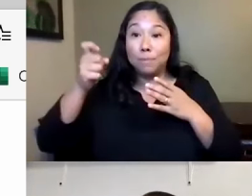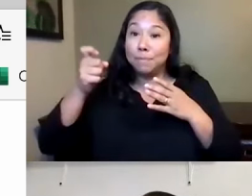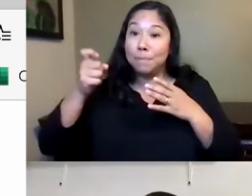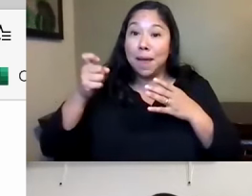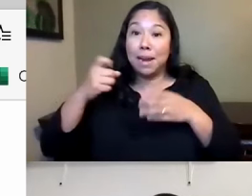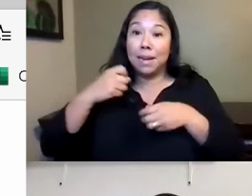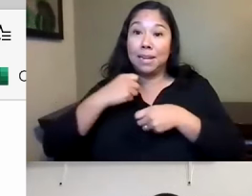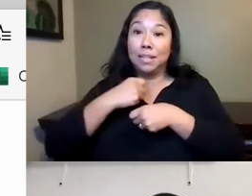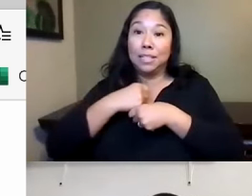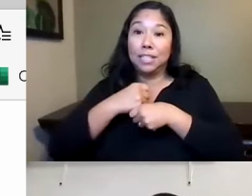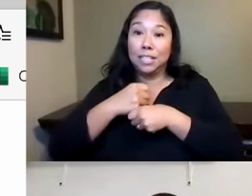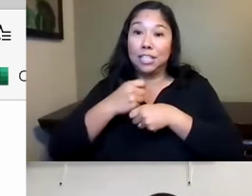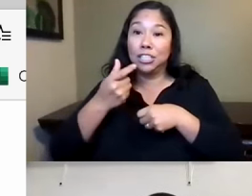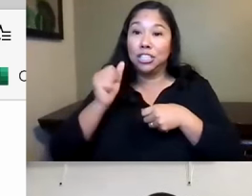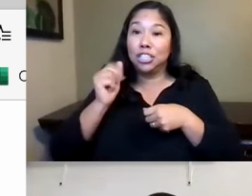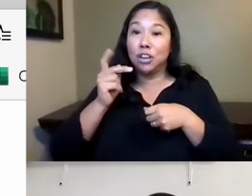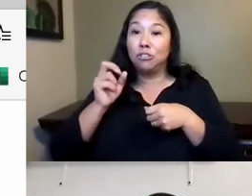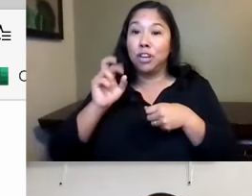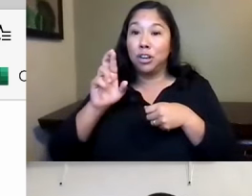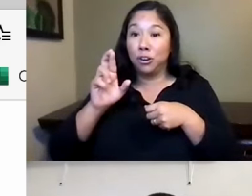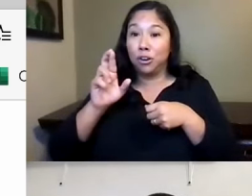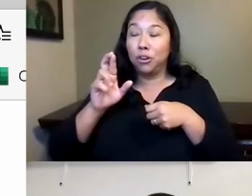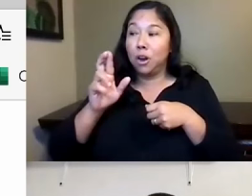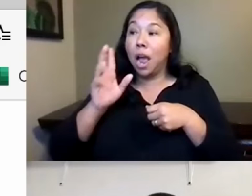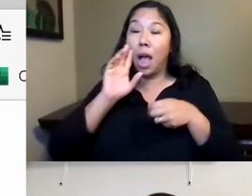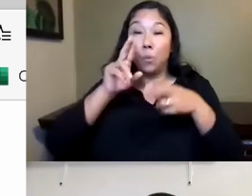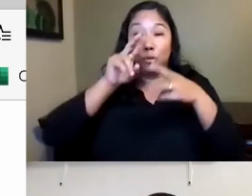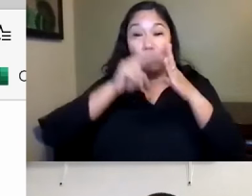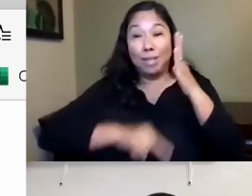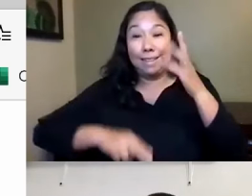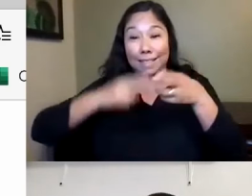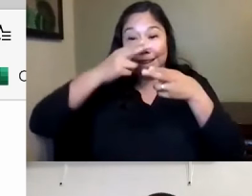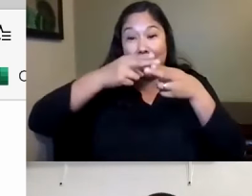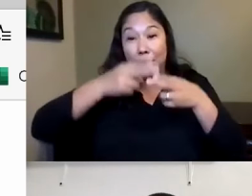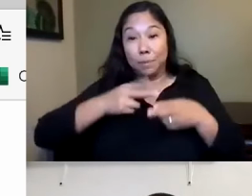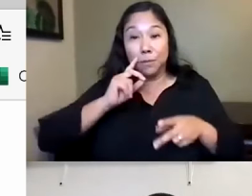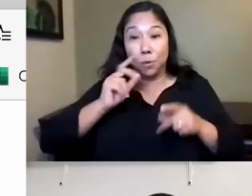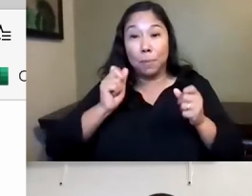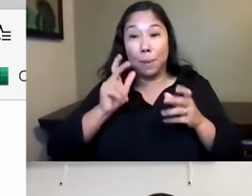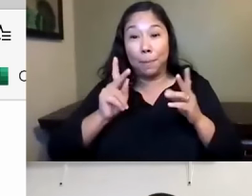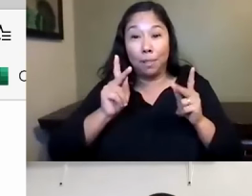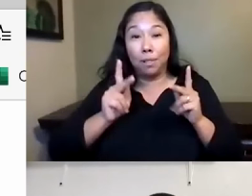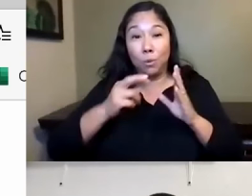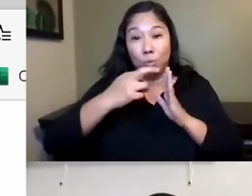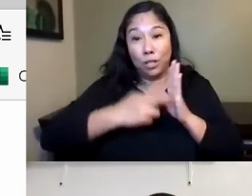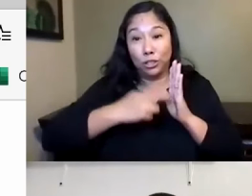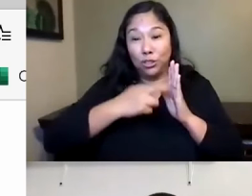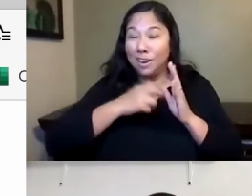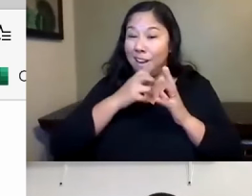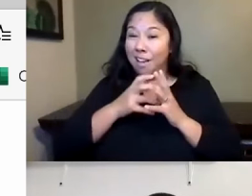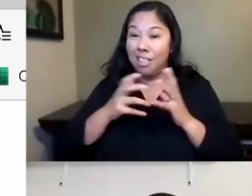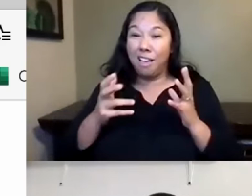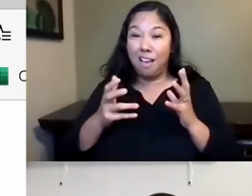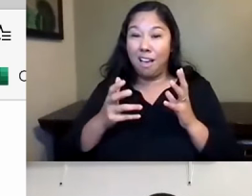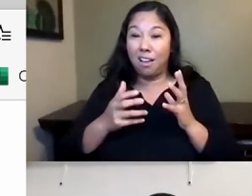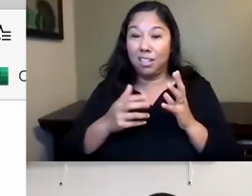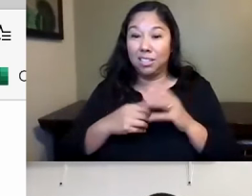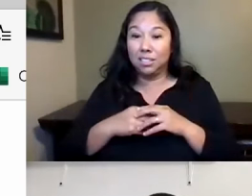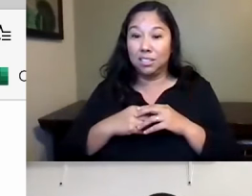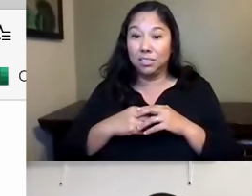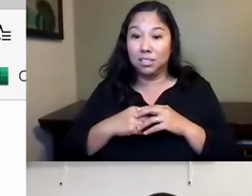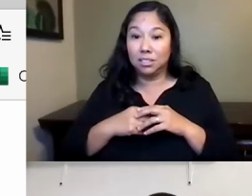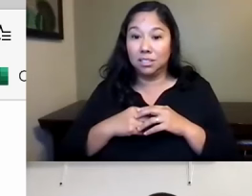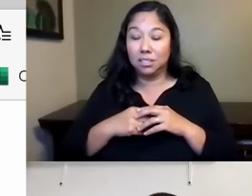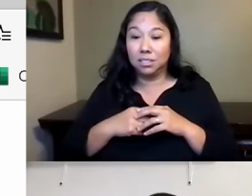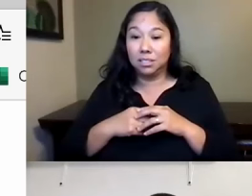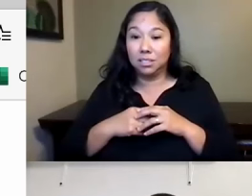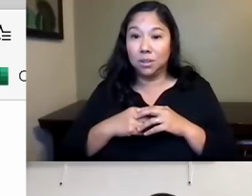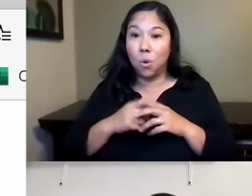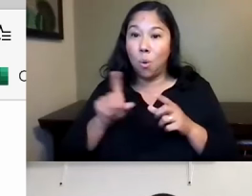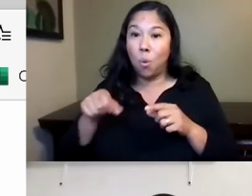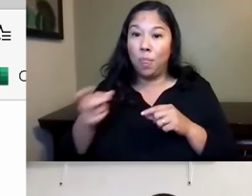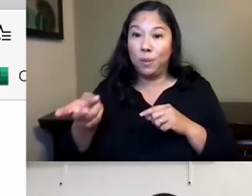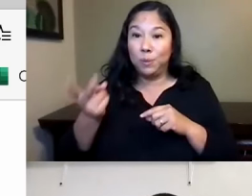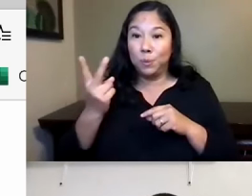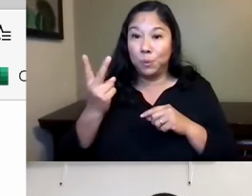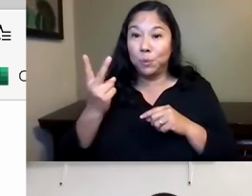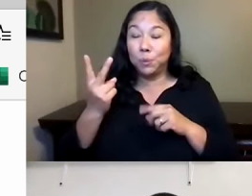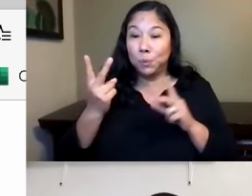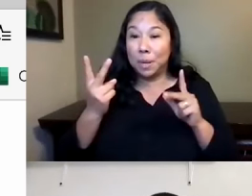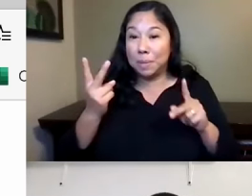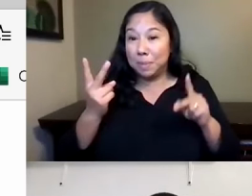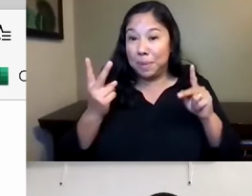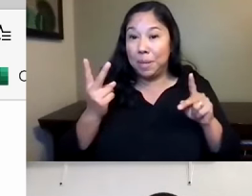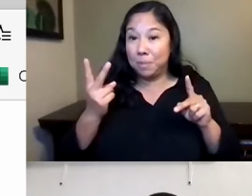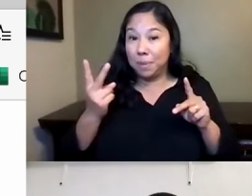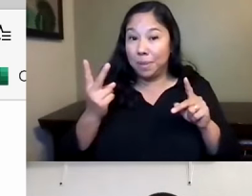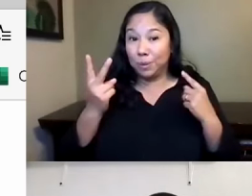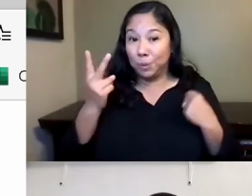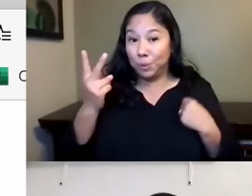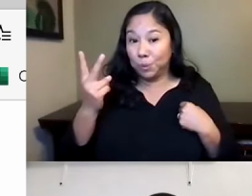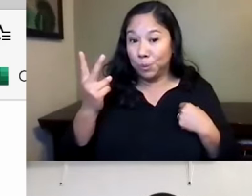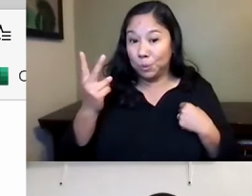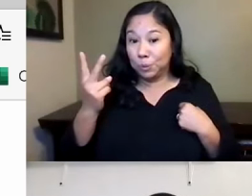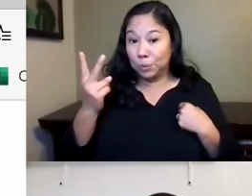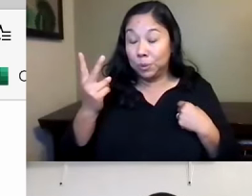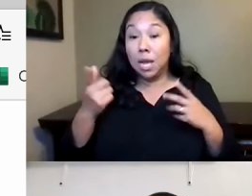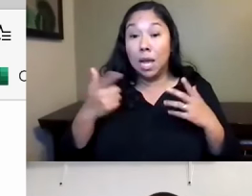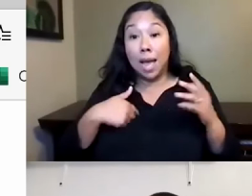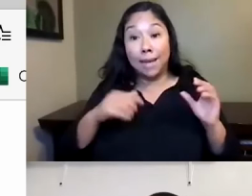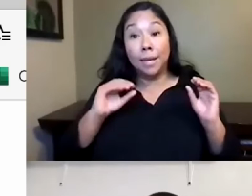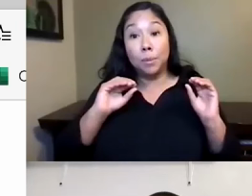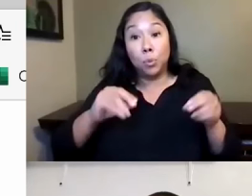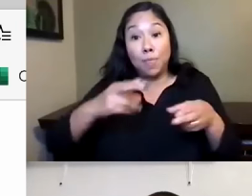the names of the people who are registered. JANETTE: I can put the names in the wheel.